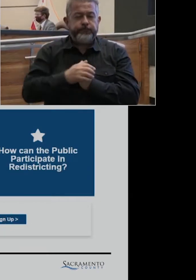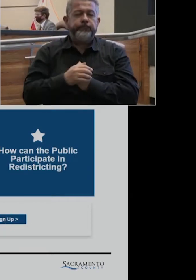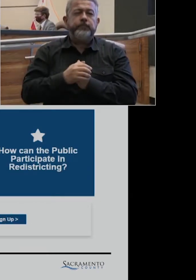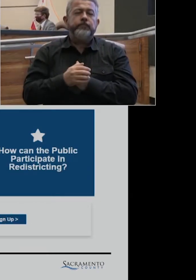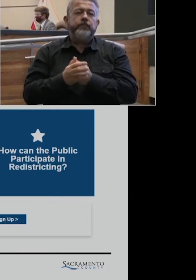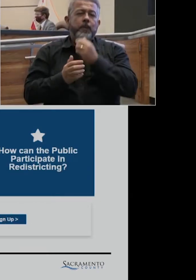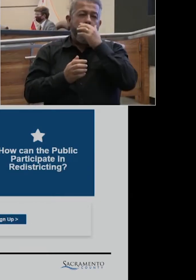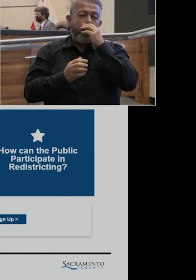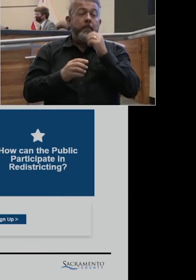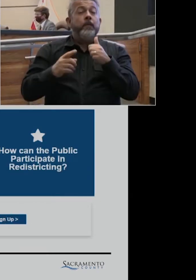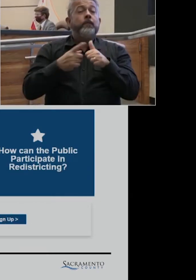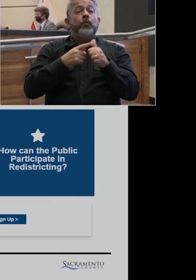WE PUT THE MOST CRUCIAL INFORMATION FRONT AND CENTER OF